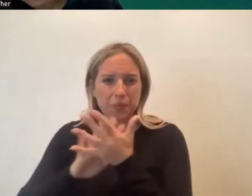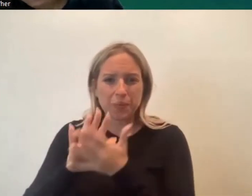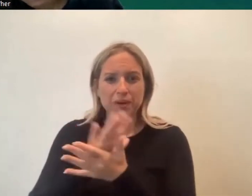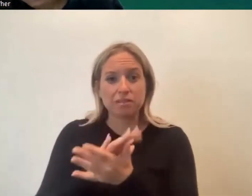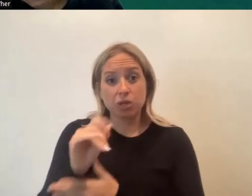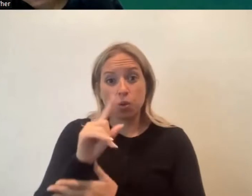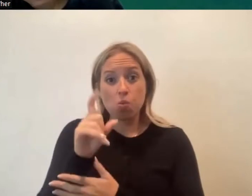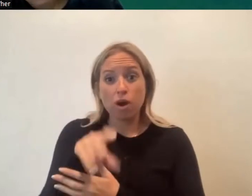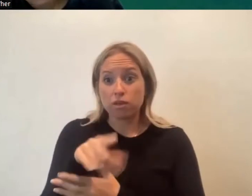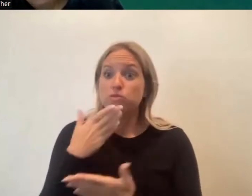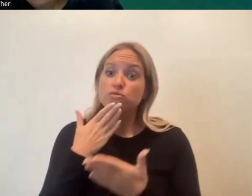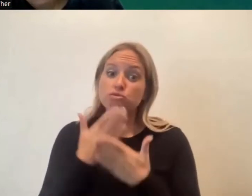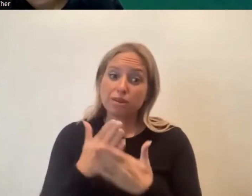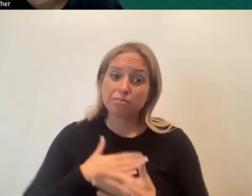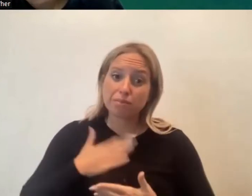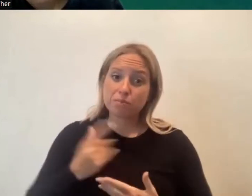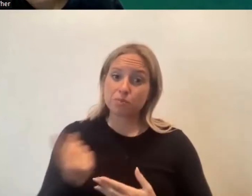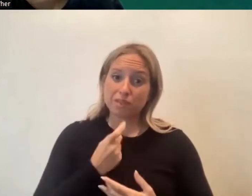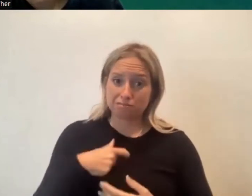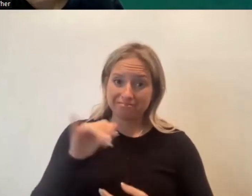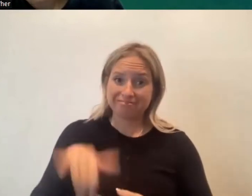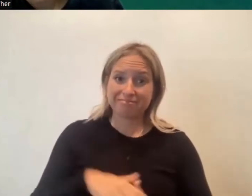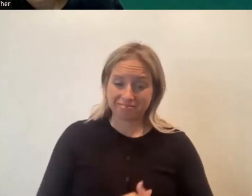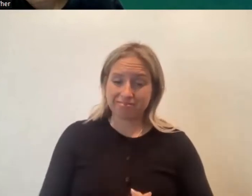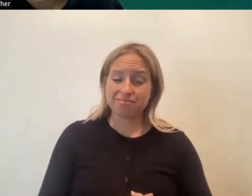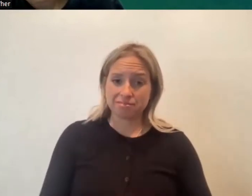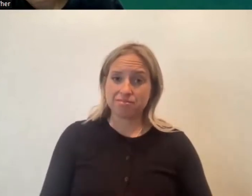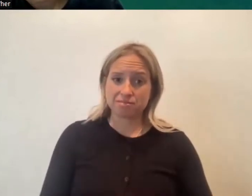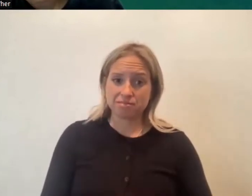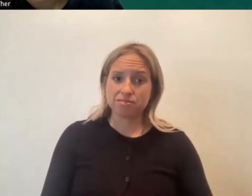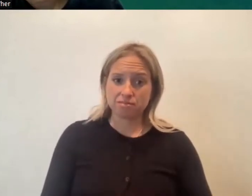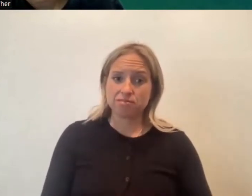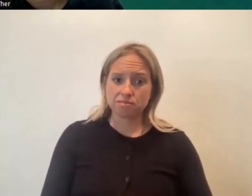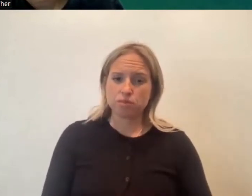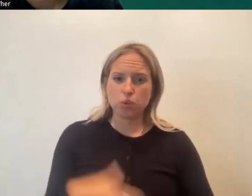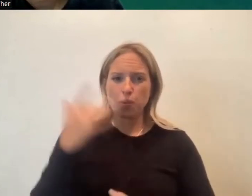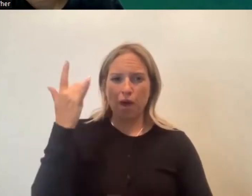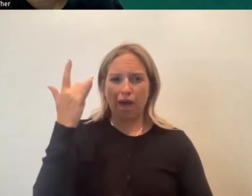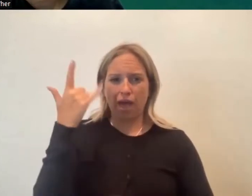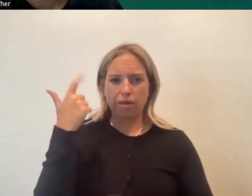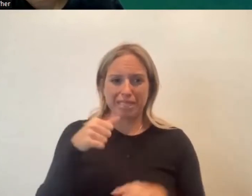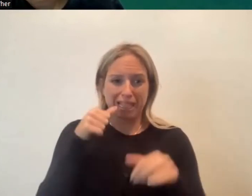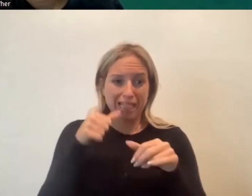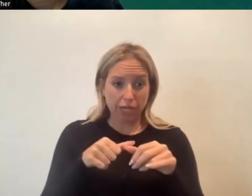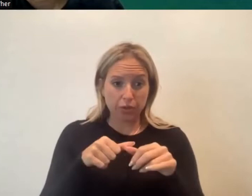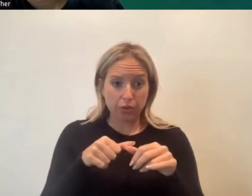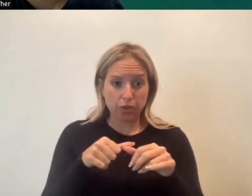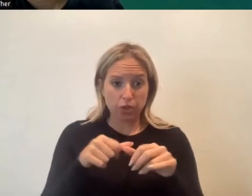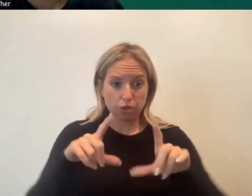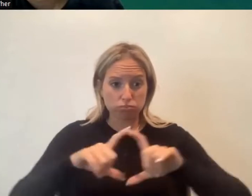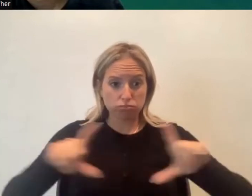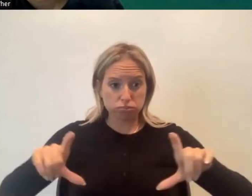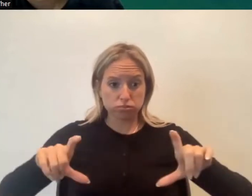I'm glad that was asked because when you get the letter in the mail, that's a denial.